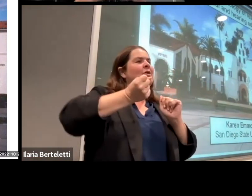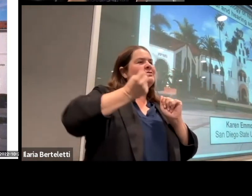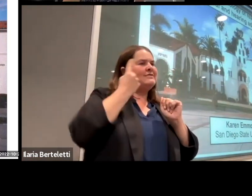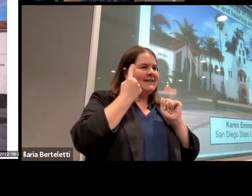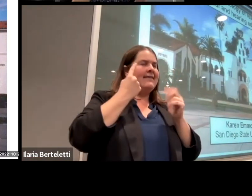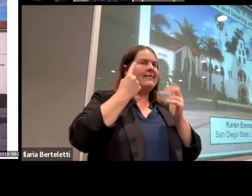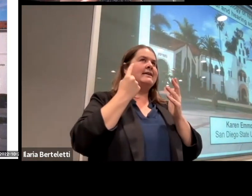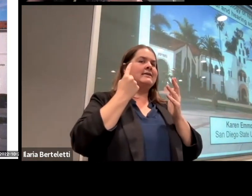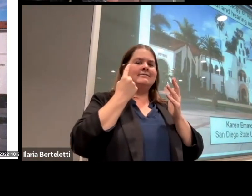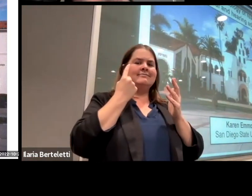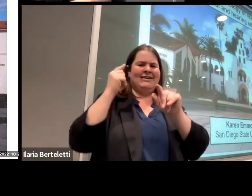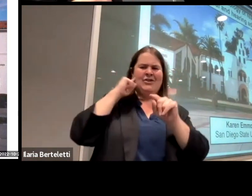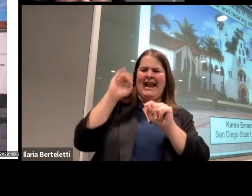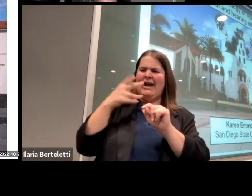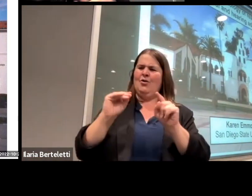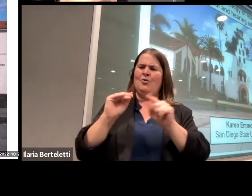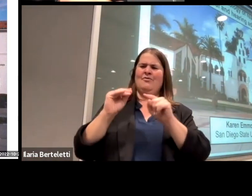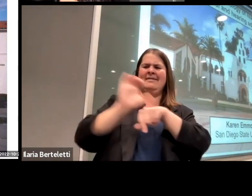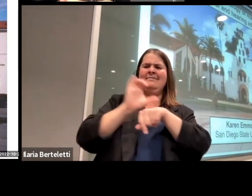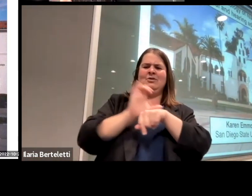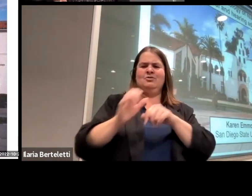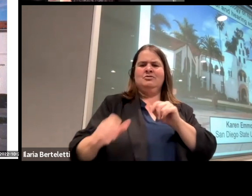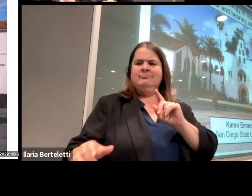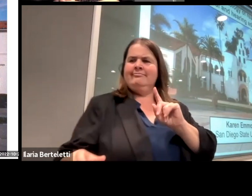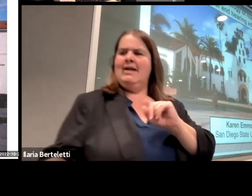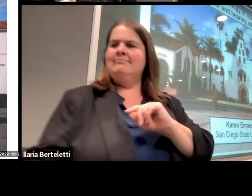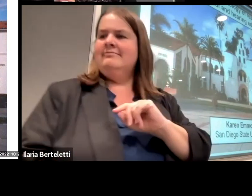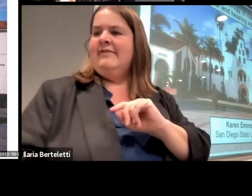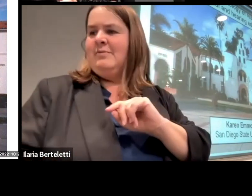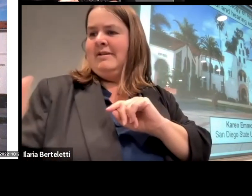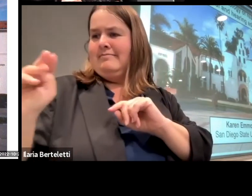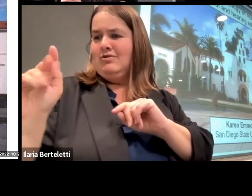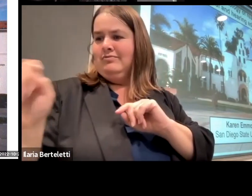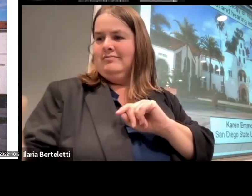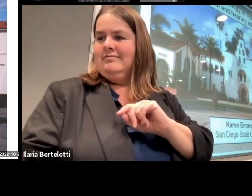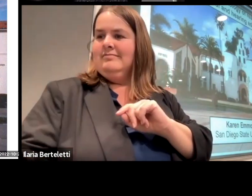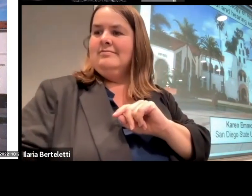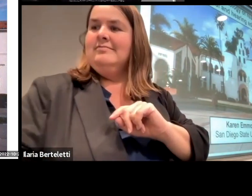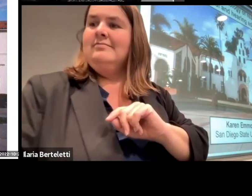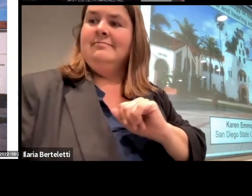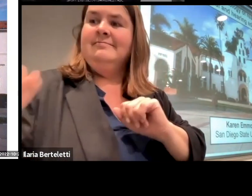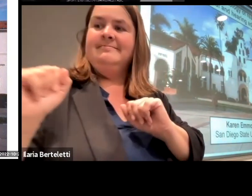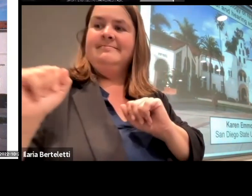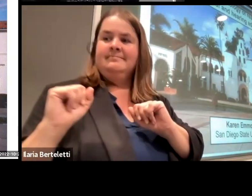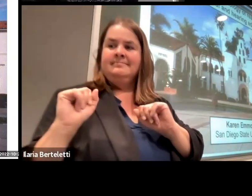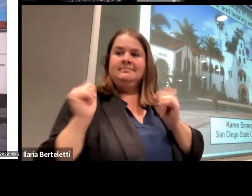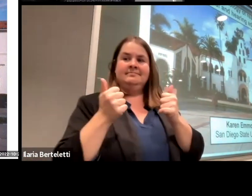to try. Maybe if I mute here it's better, it's better for me. Is it better for me? Whoever needs to hear me.